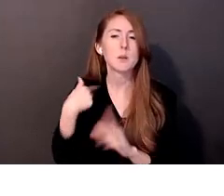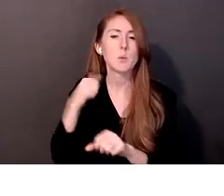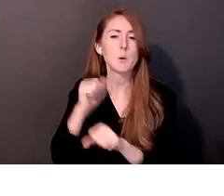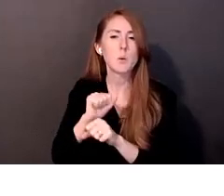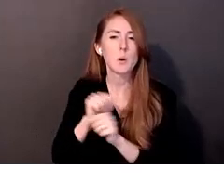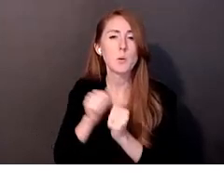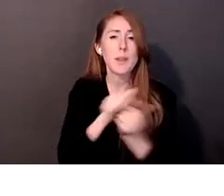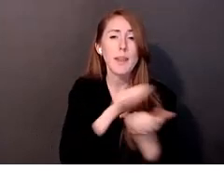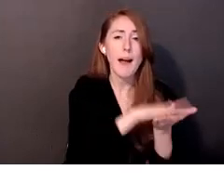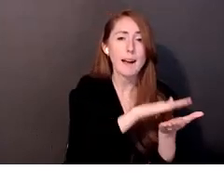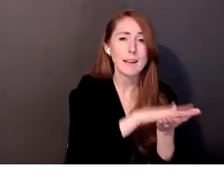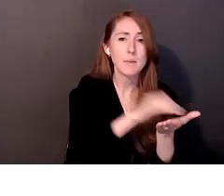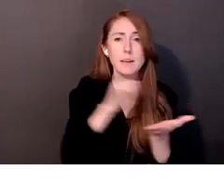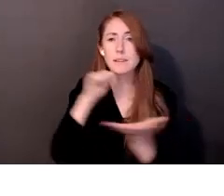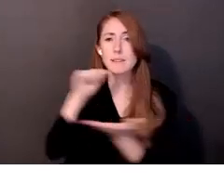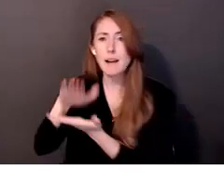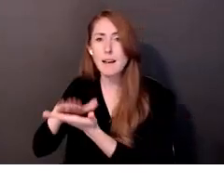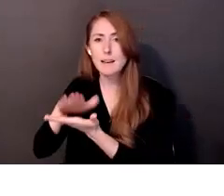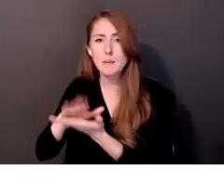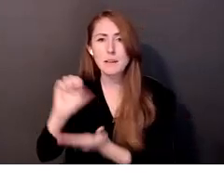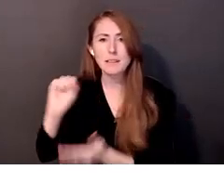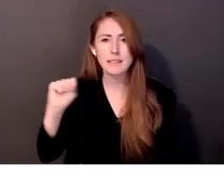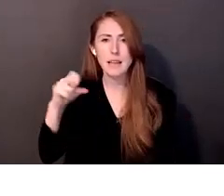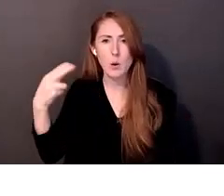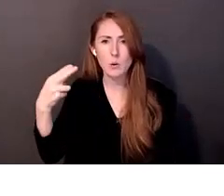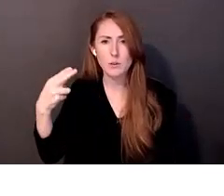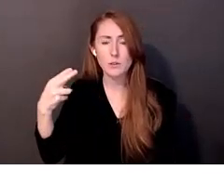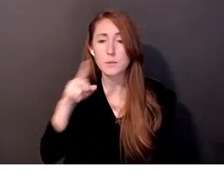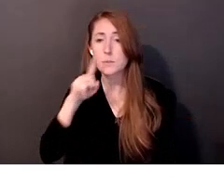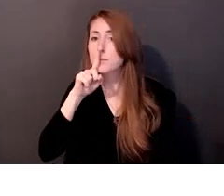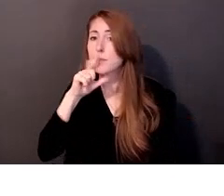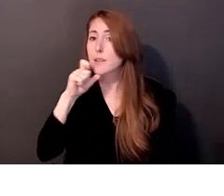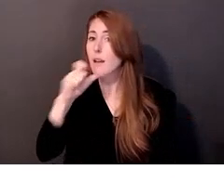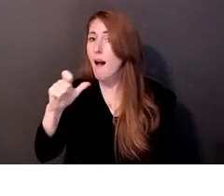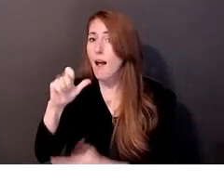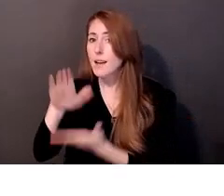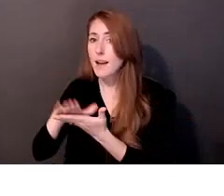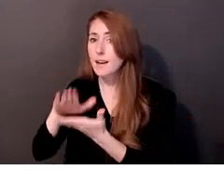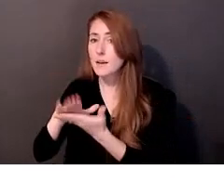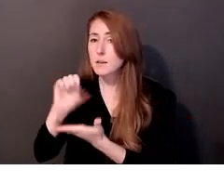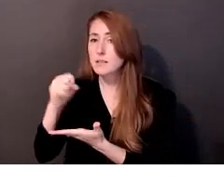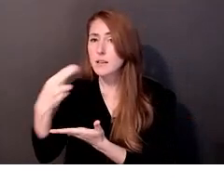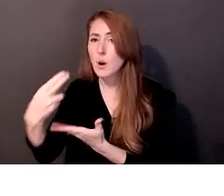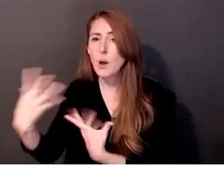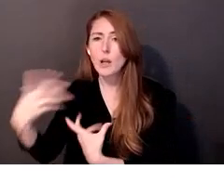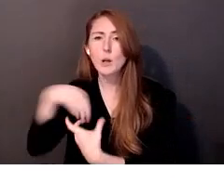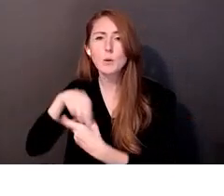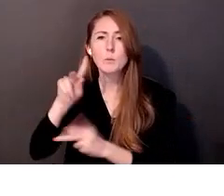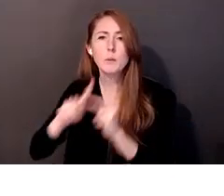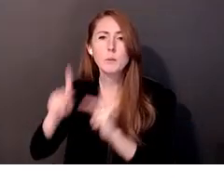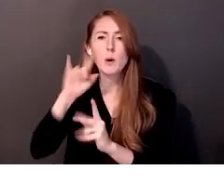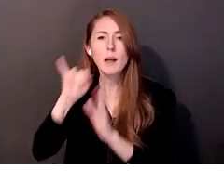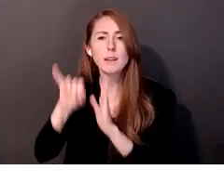So our non-academic stakeholders include people that identify as workers, employers, and policymakers.